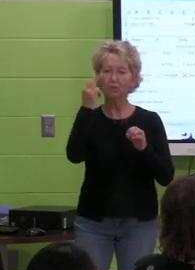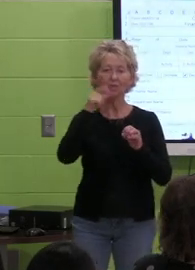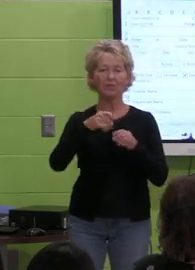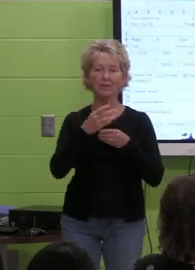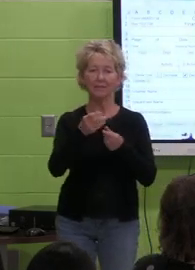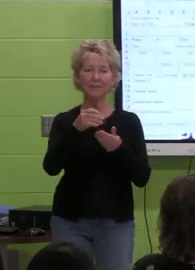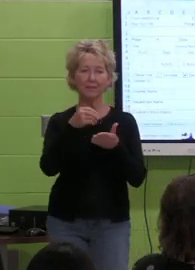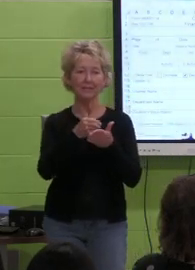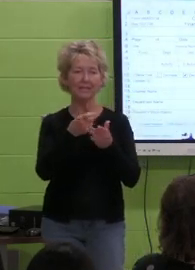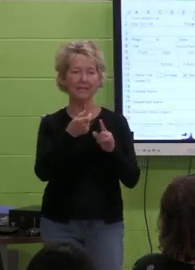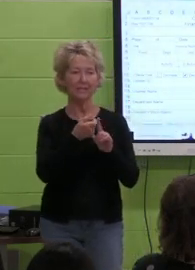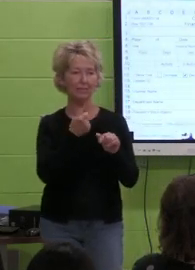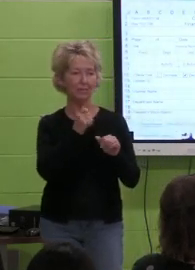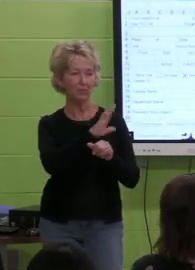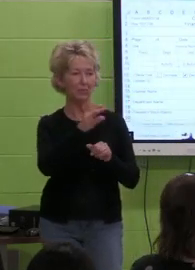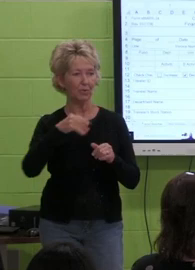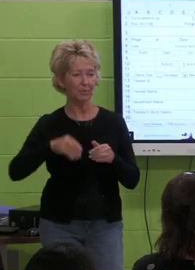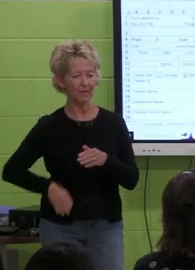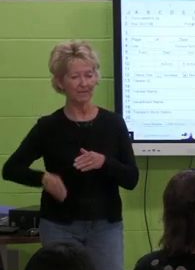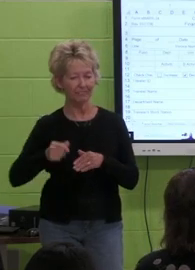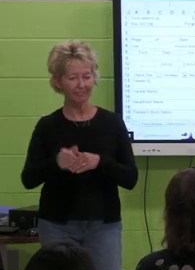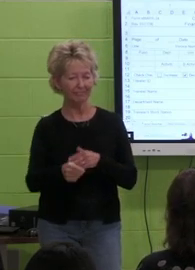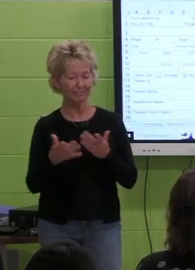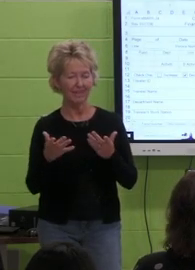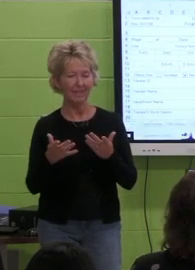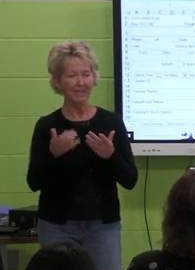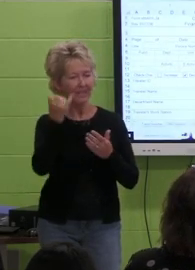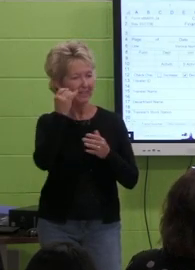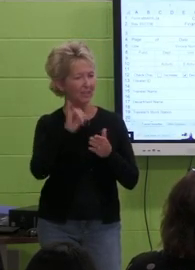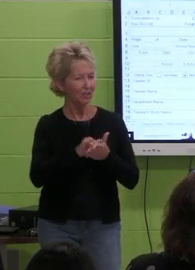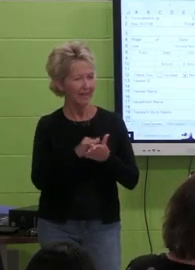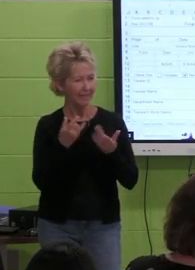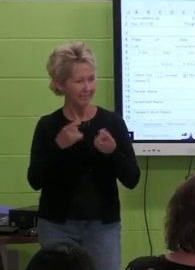the money out of your pocket because then what happens what if you do that and it's something